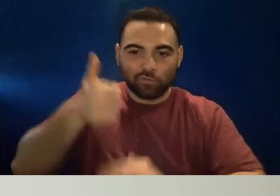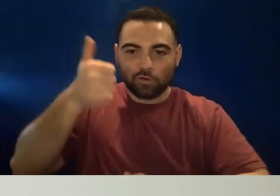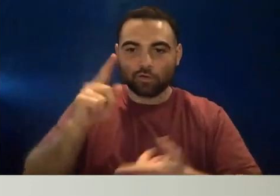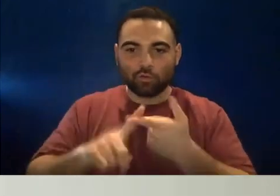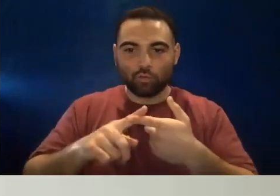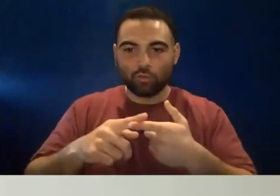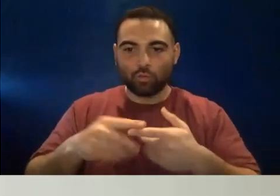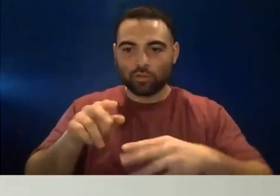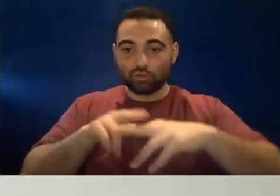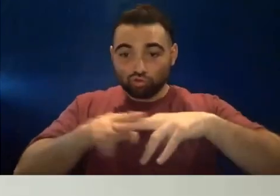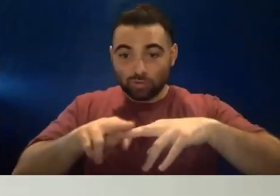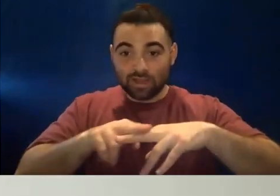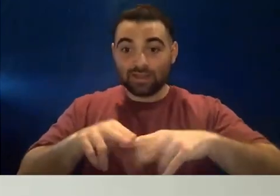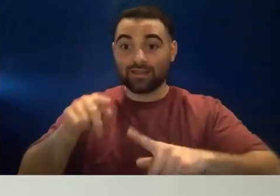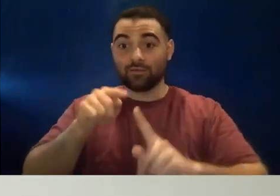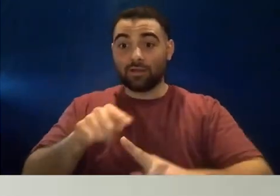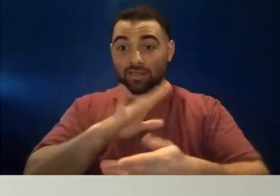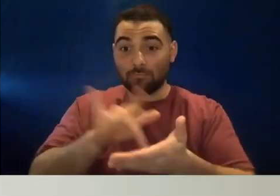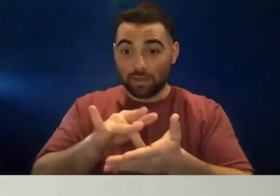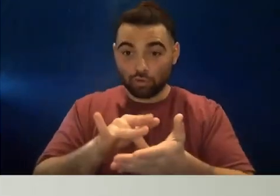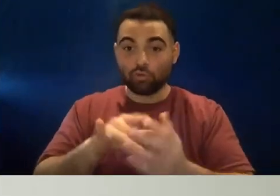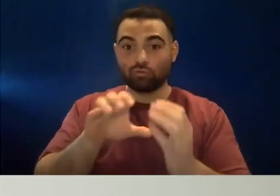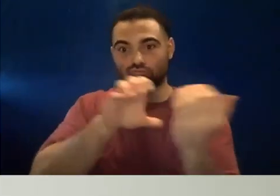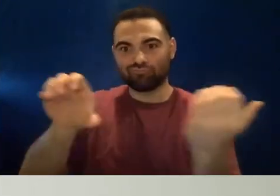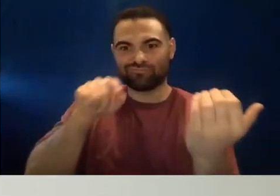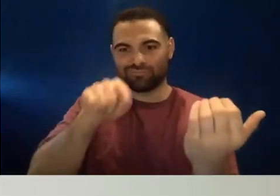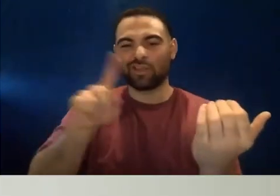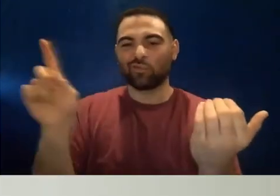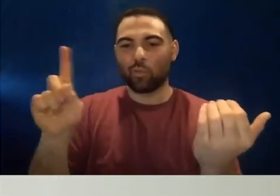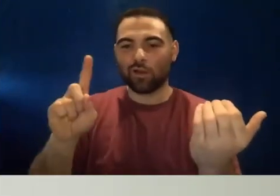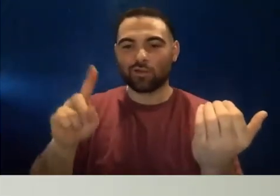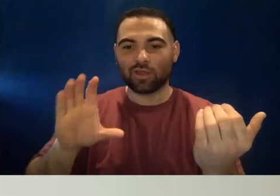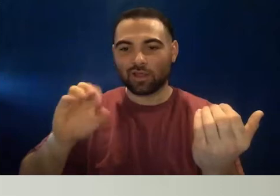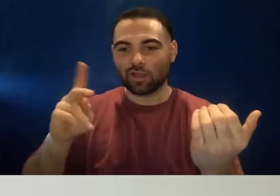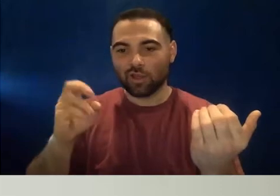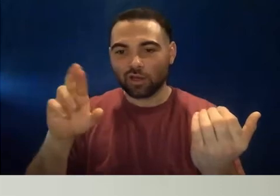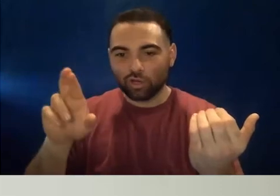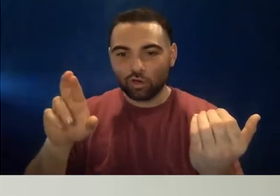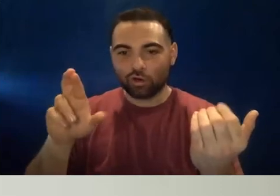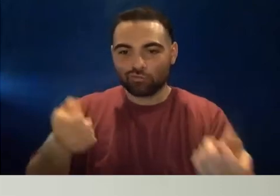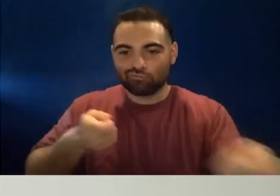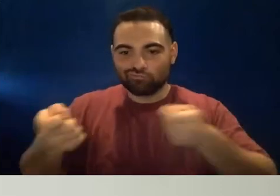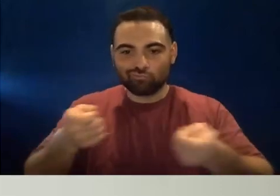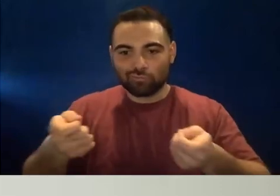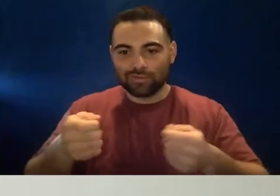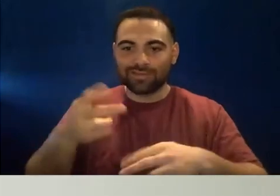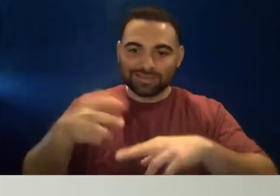That's where the conductor sits and can see people with other types of disabilities getting on and off, they can ask for help or directions